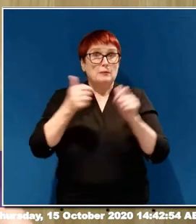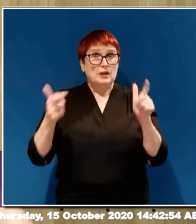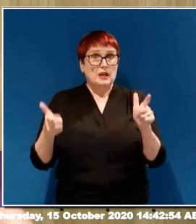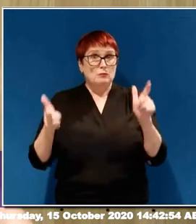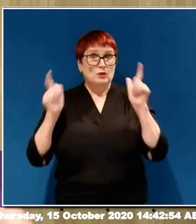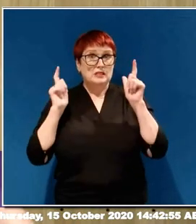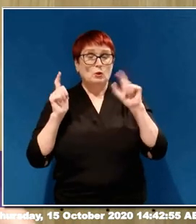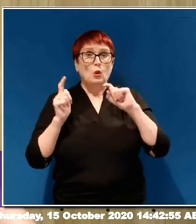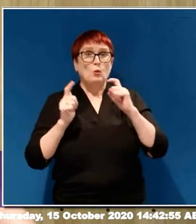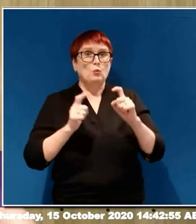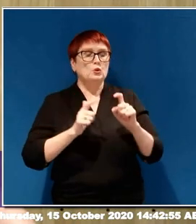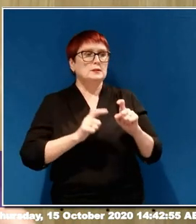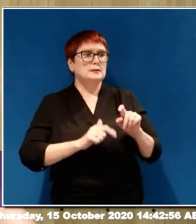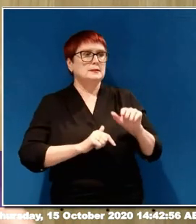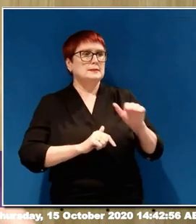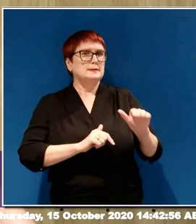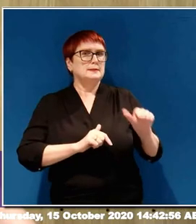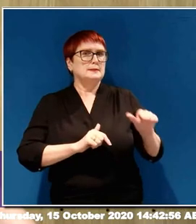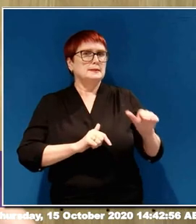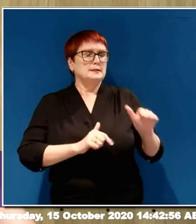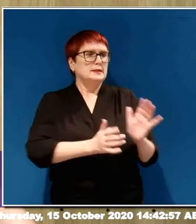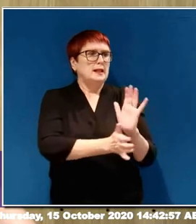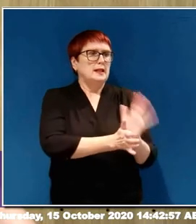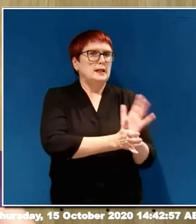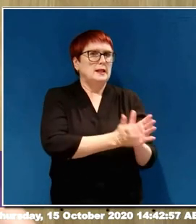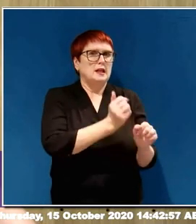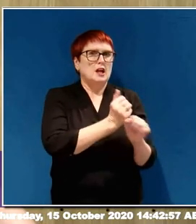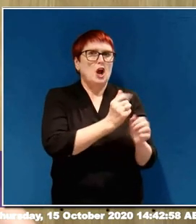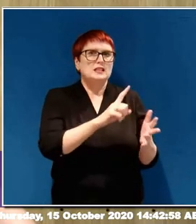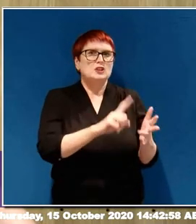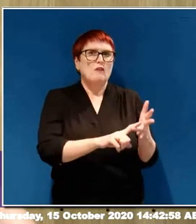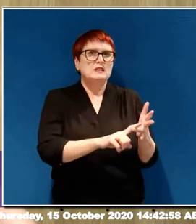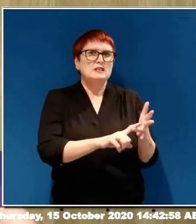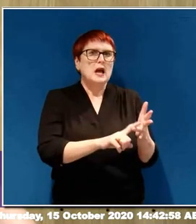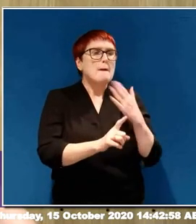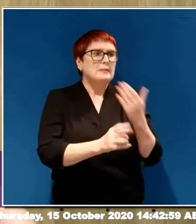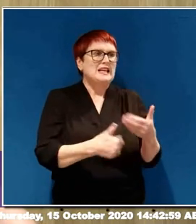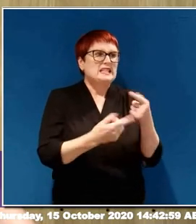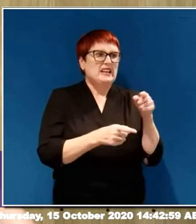to try to squish kids into a category, and so there would be over-assessment, and IQ